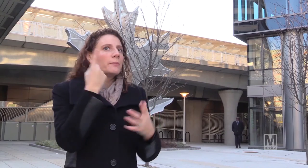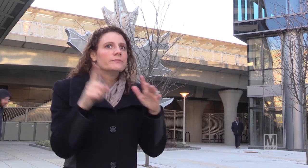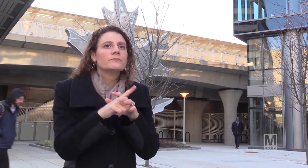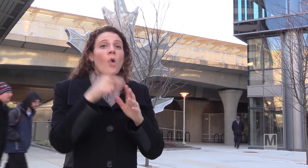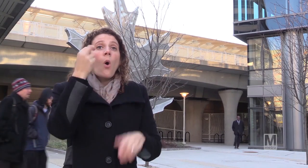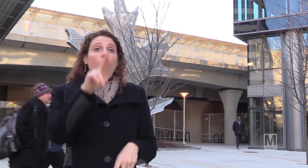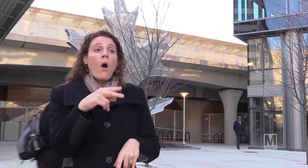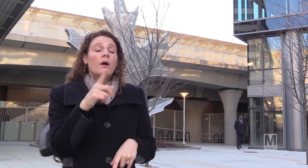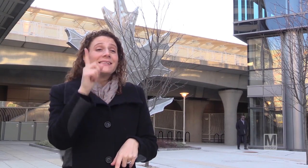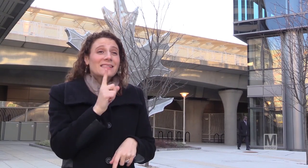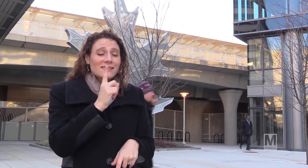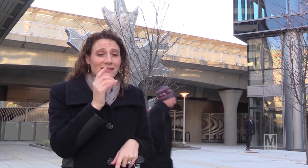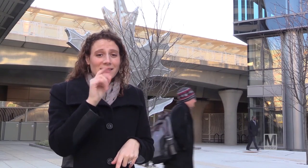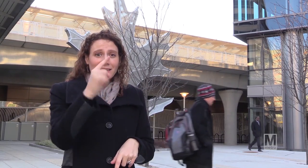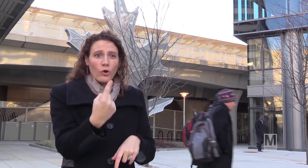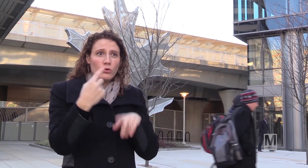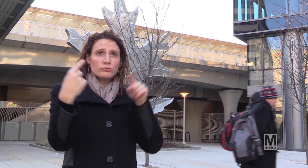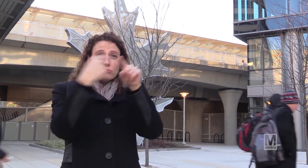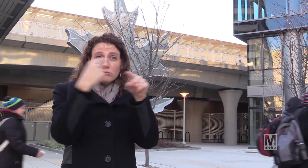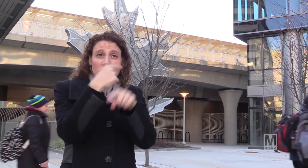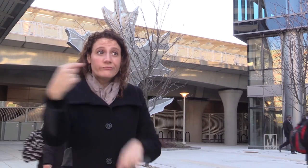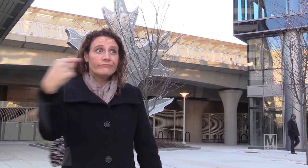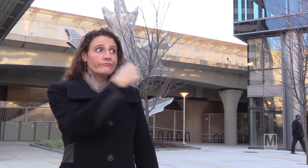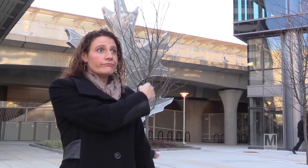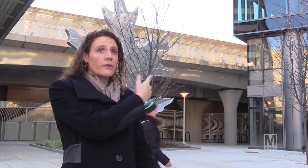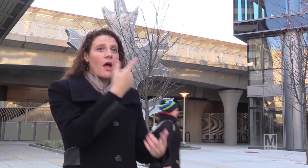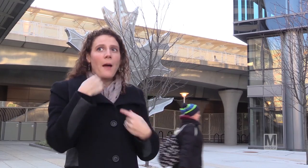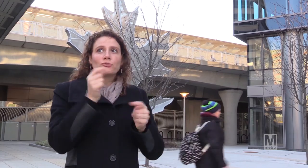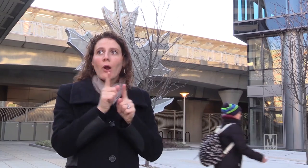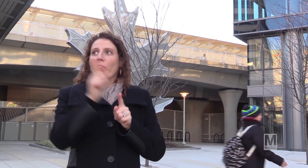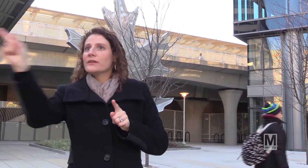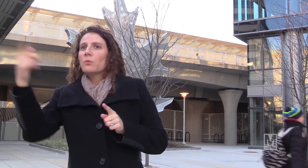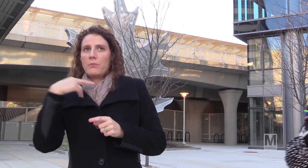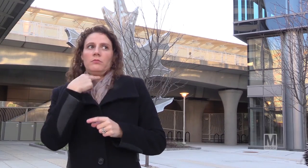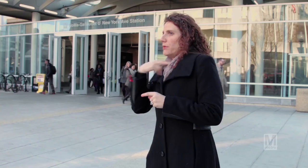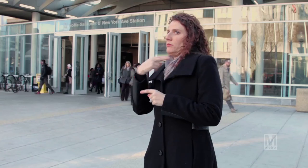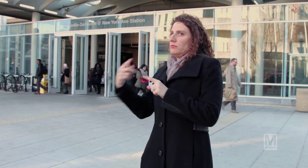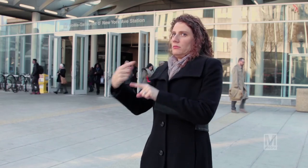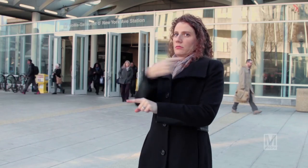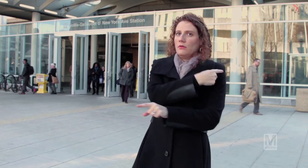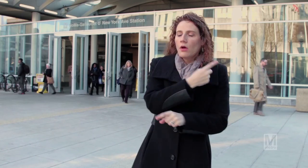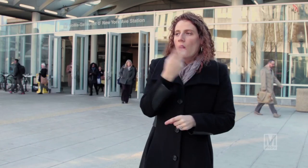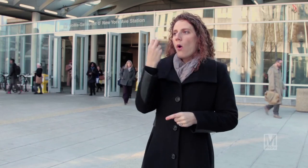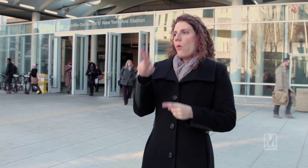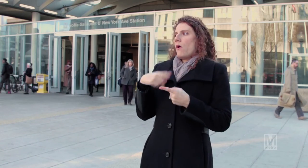of breakdown or delay or anything like that, especially if there's single tracking, I get on a train and all of a sudden